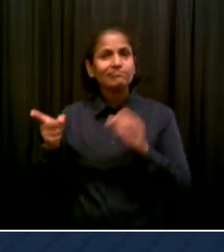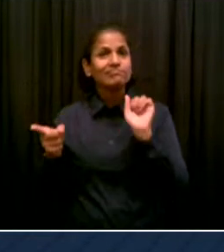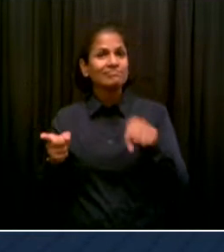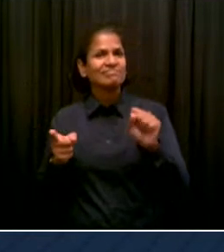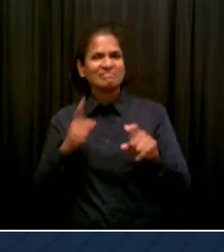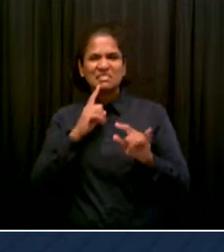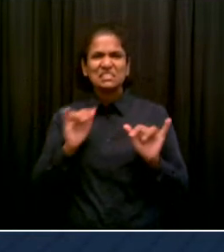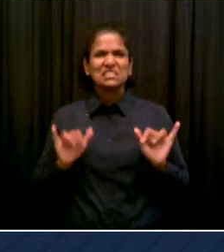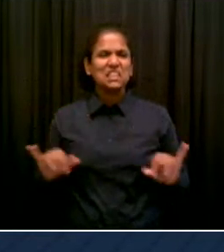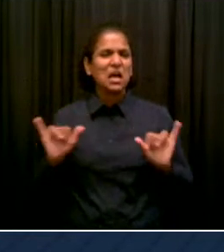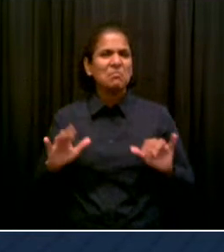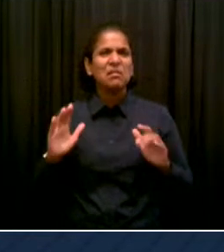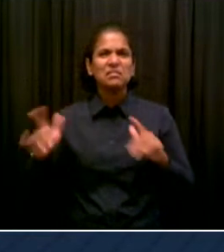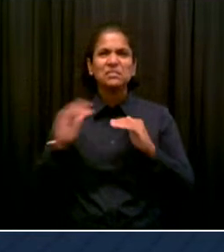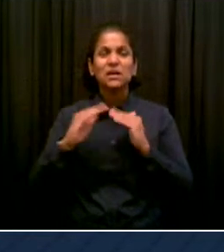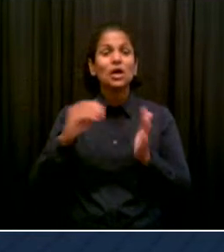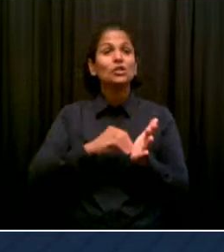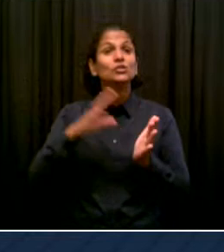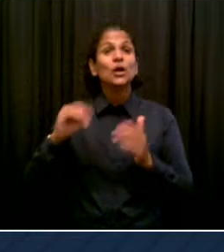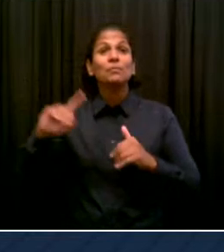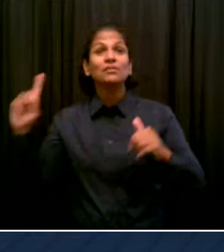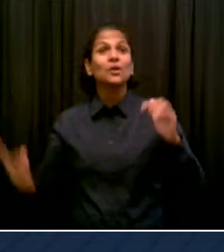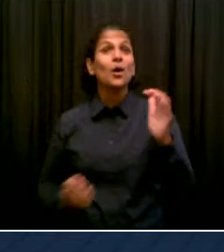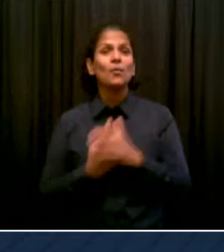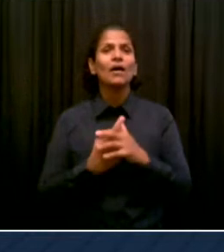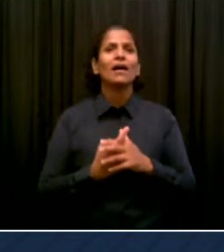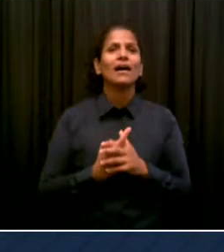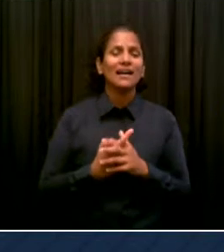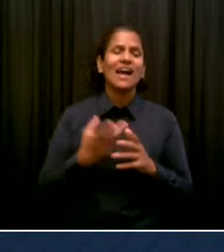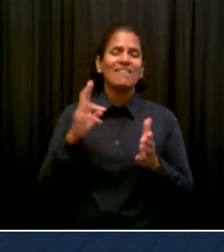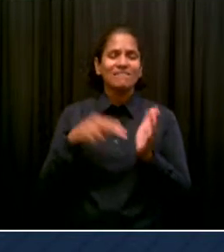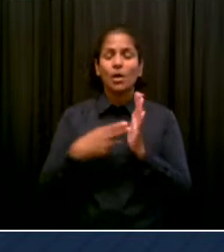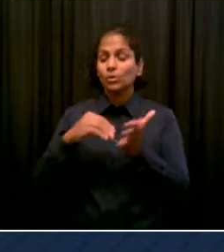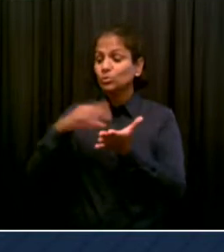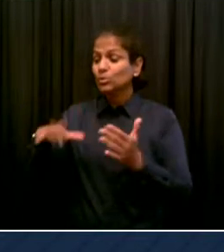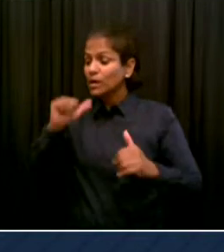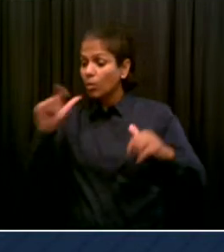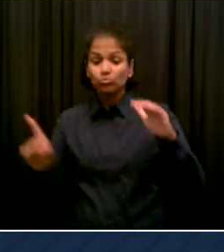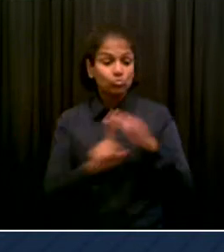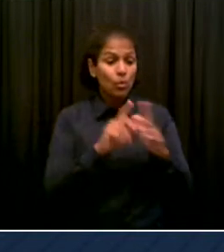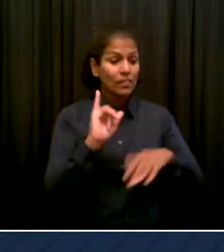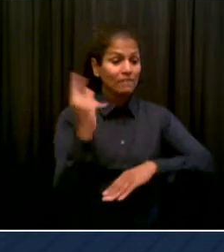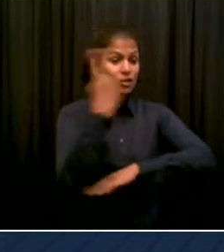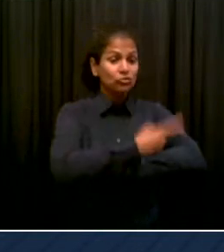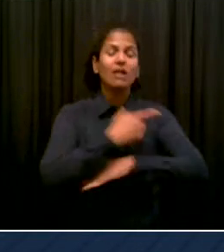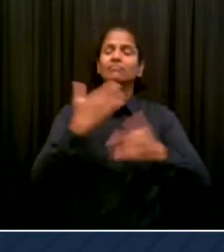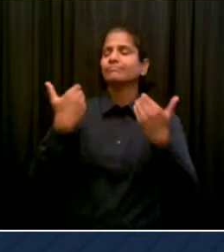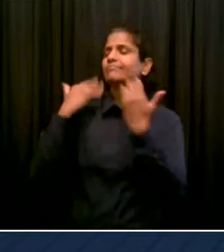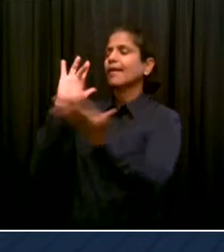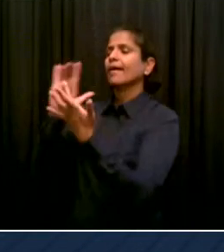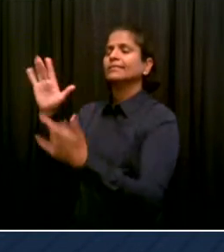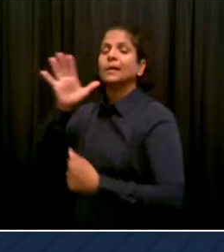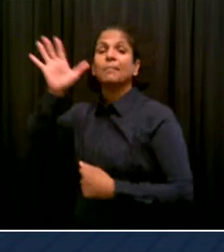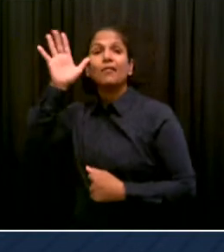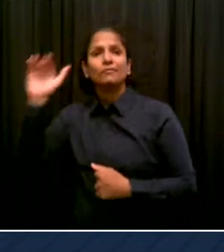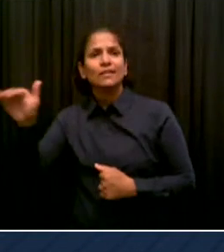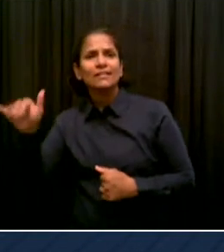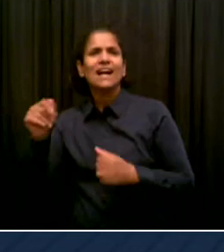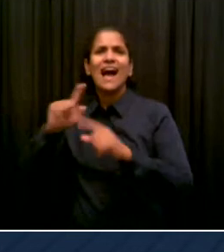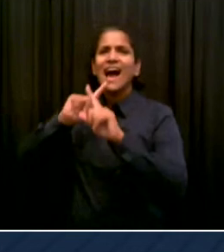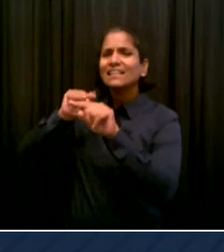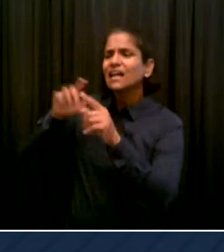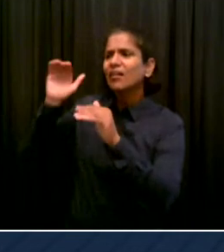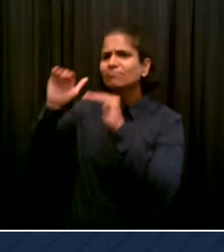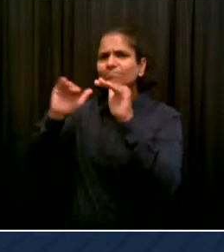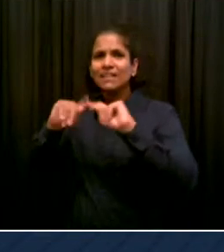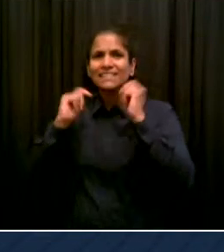THIS IS WHAT WE DO EVERY YEAR.